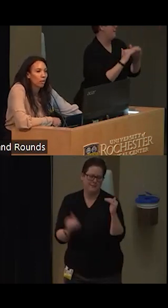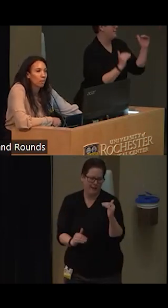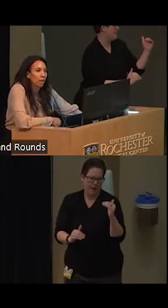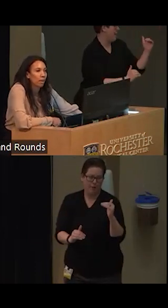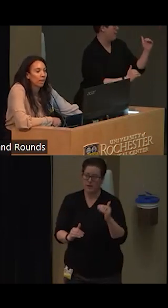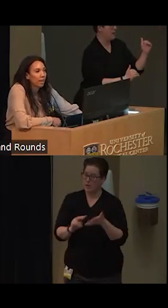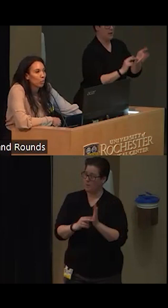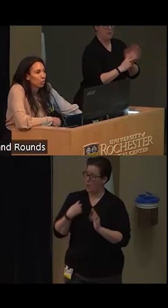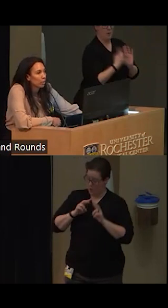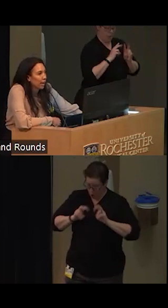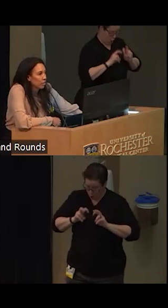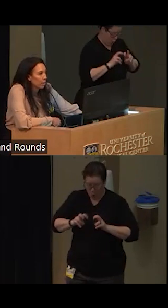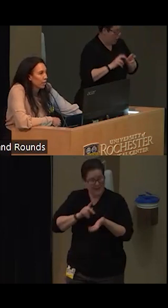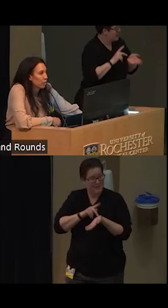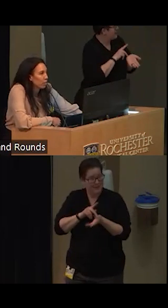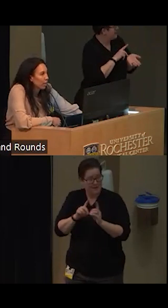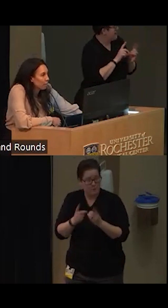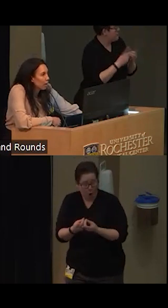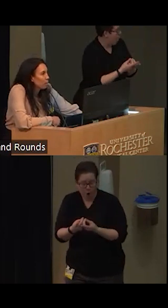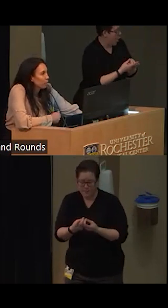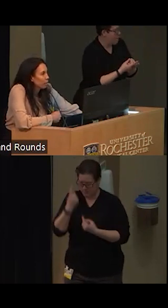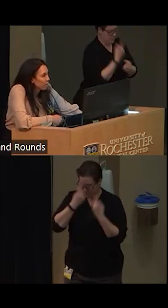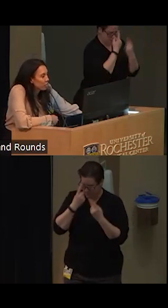own department and we're looking at disparity and we're thinking about how we're treating our